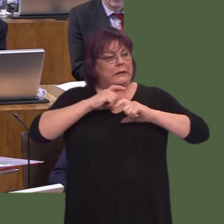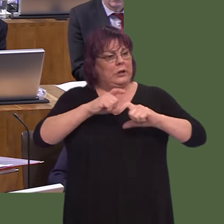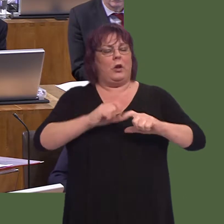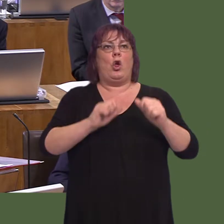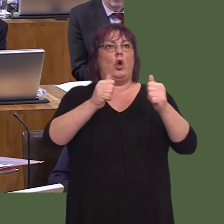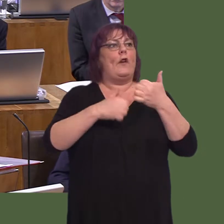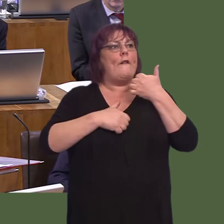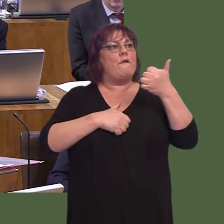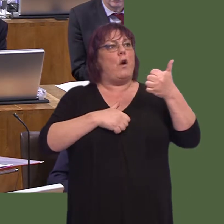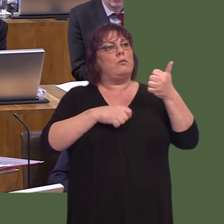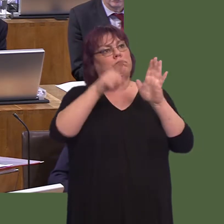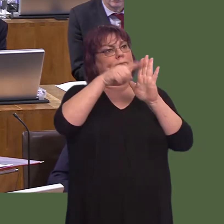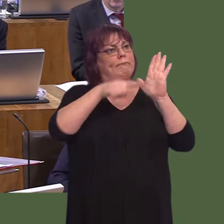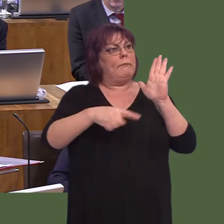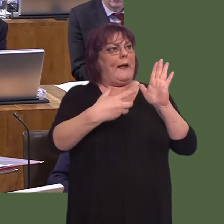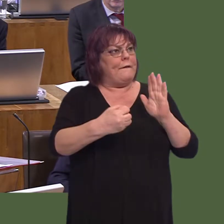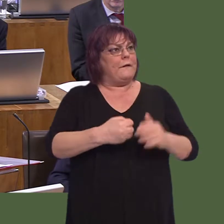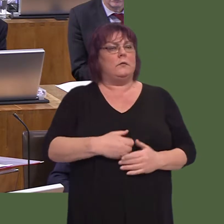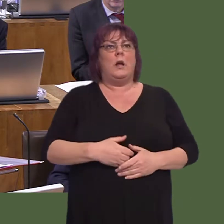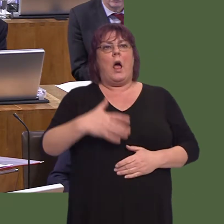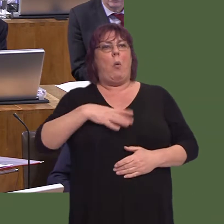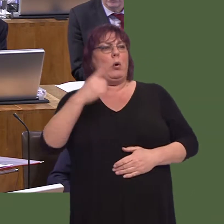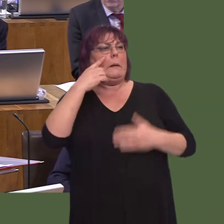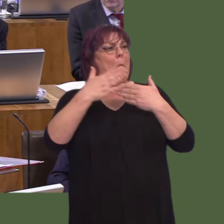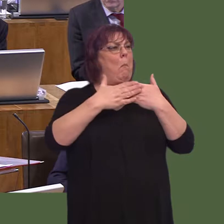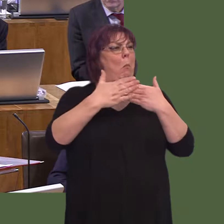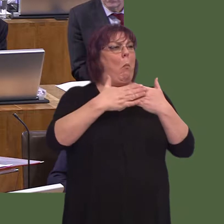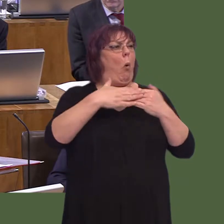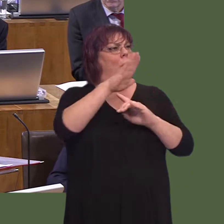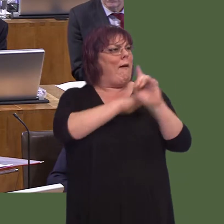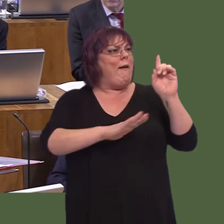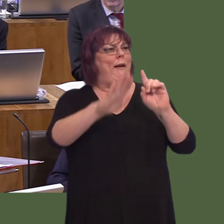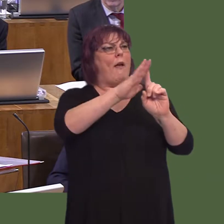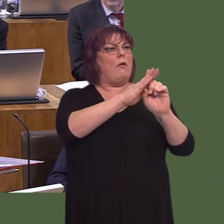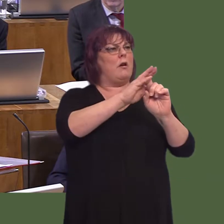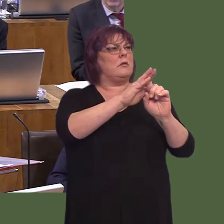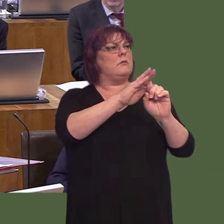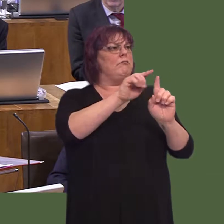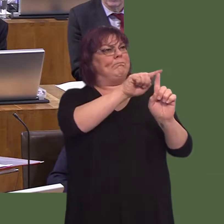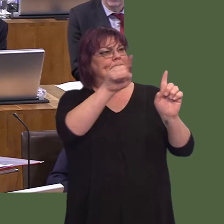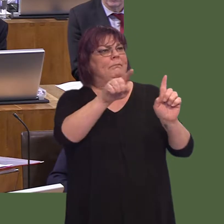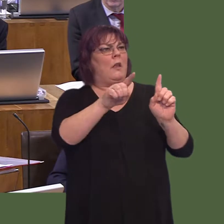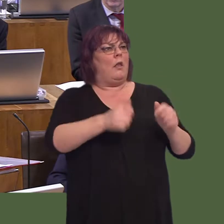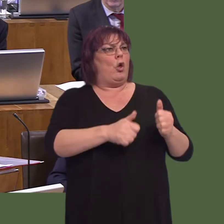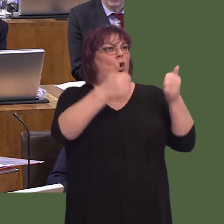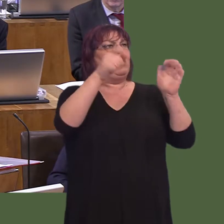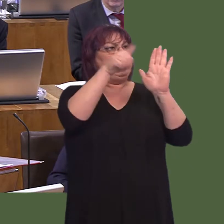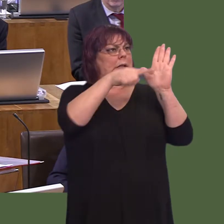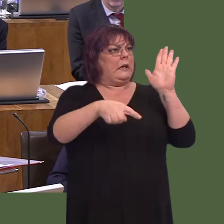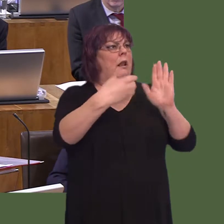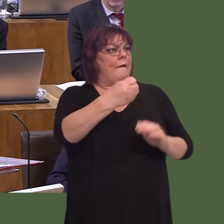We want to see a situation where there are many more places in Wales that can get a signal.